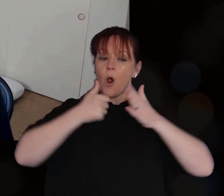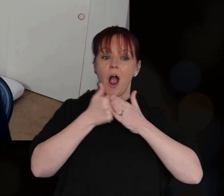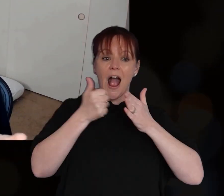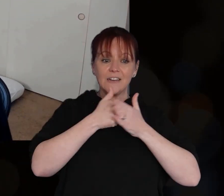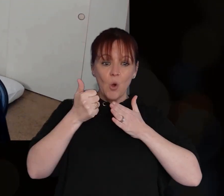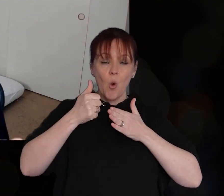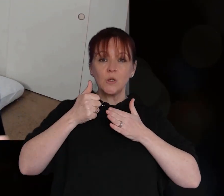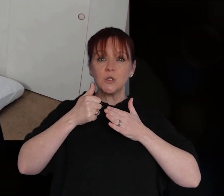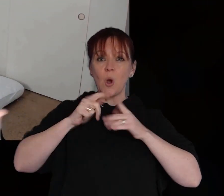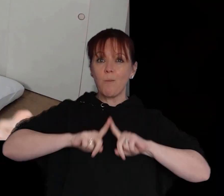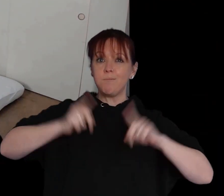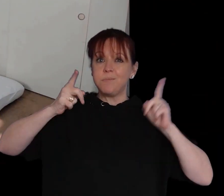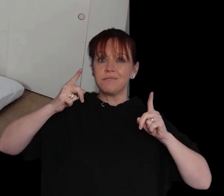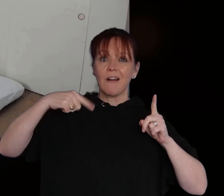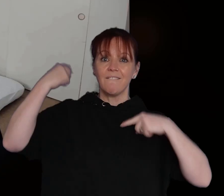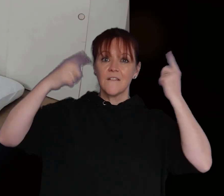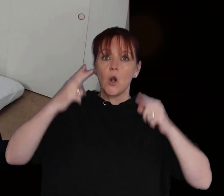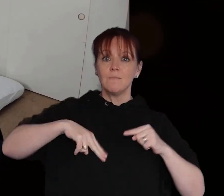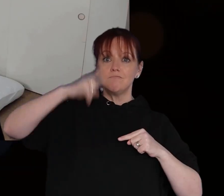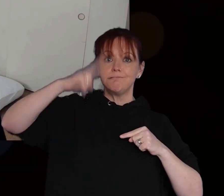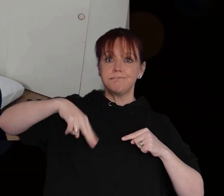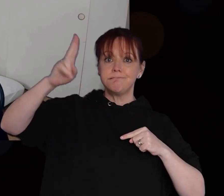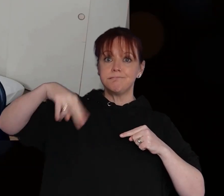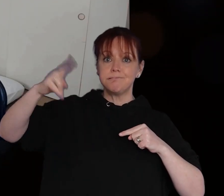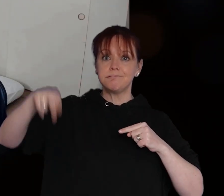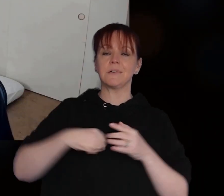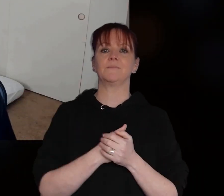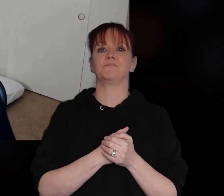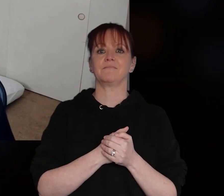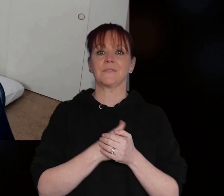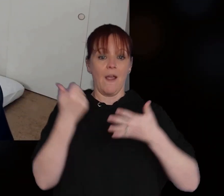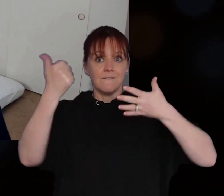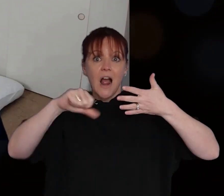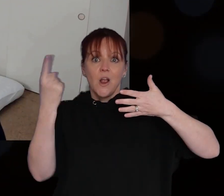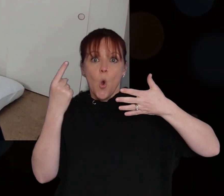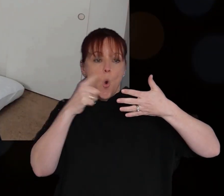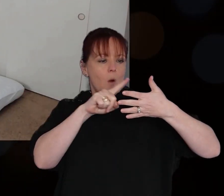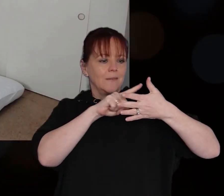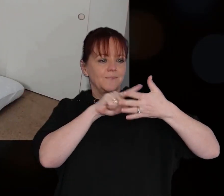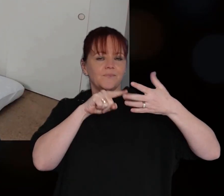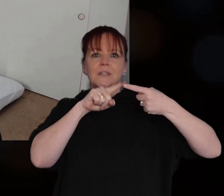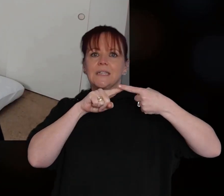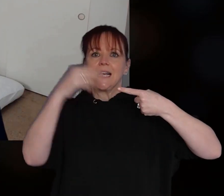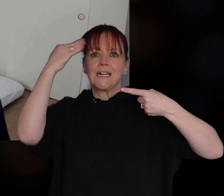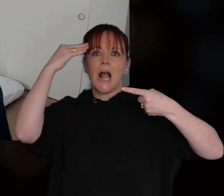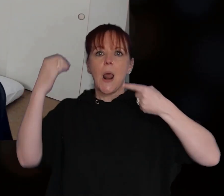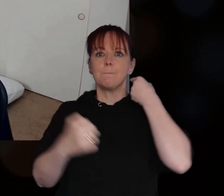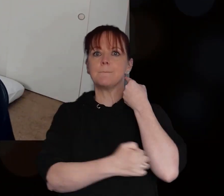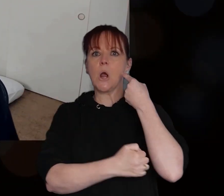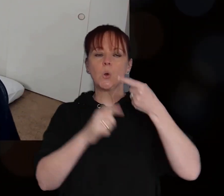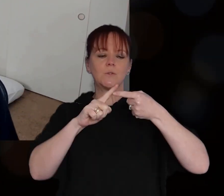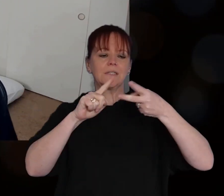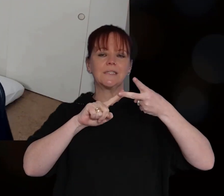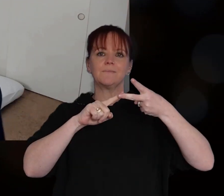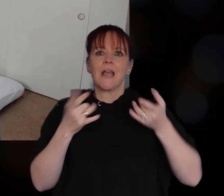So without further ado, the five finalists are... Skull and Bones, Spider-Man 2's caption update,